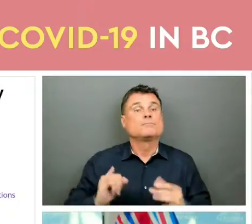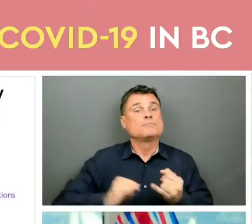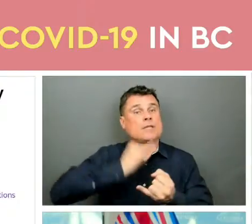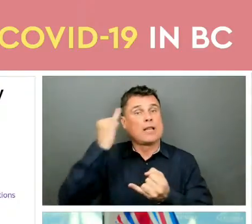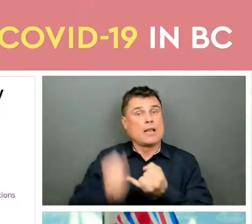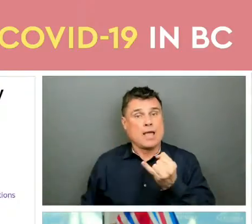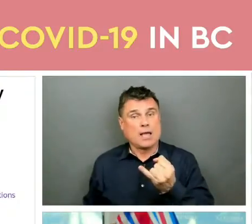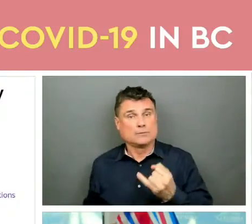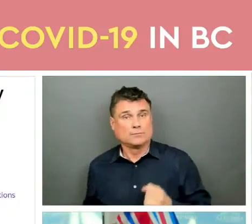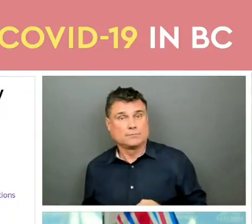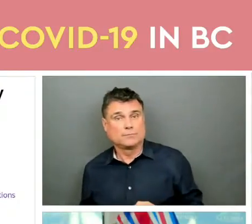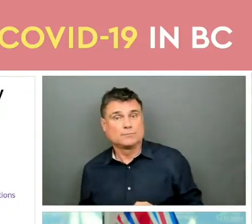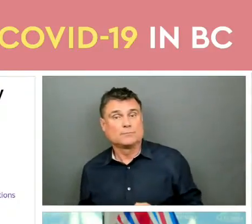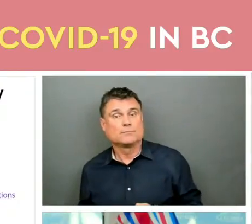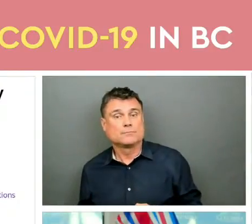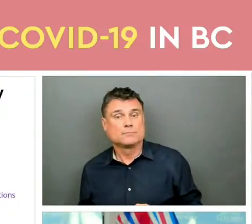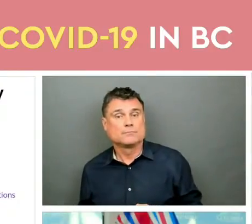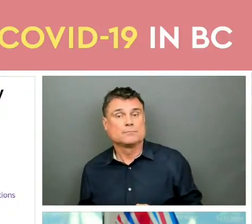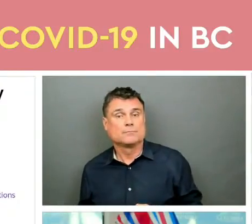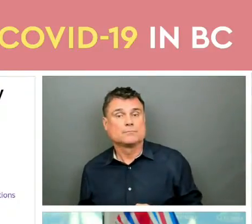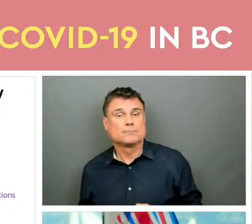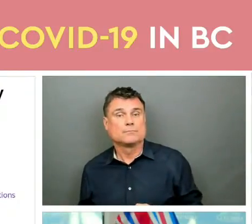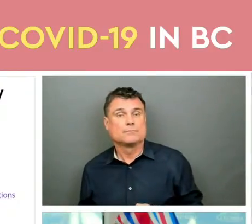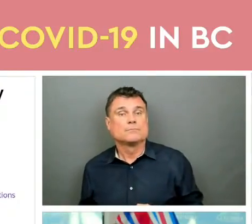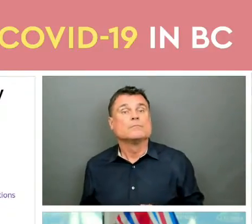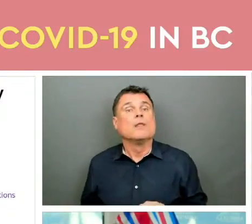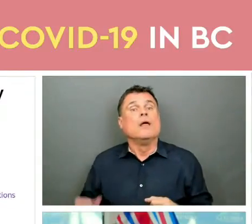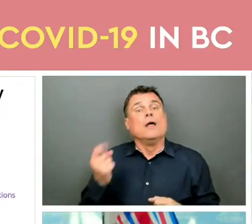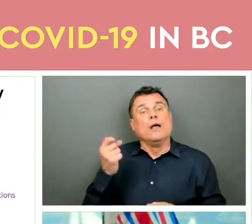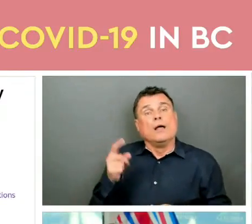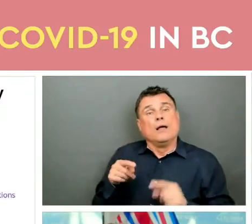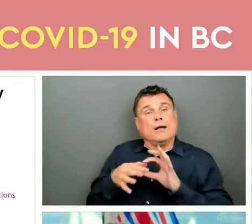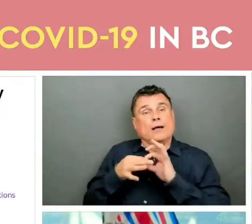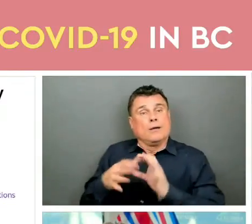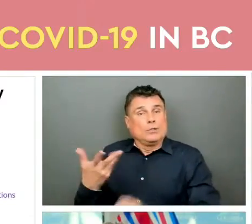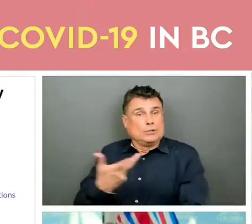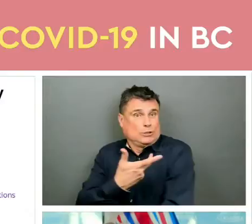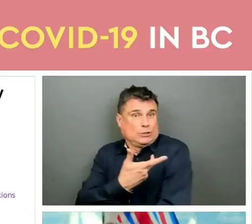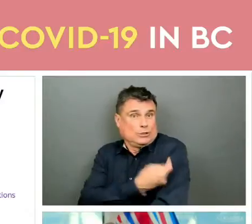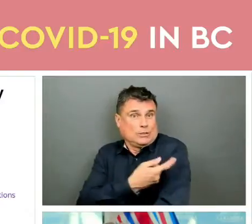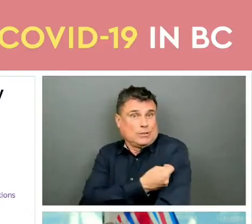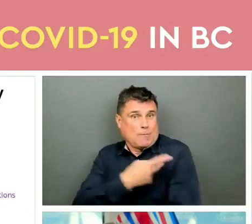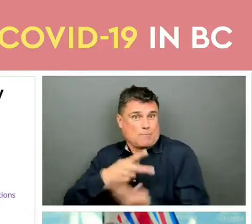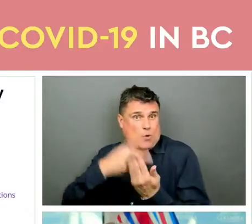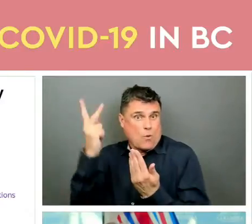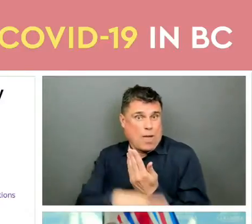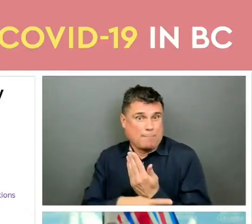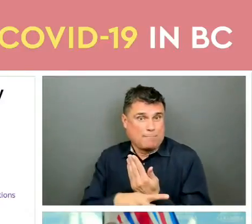Finally I just want to talk about how our immunization program and how we can look at proportions